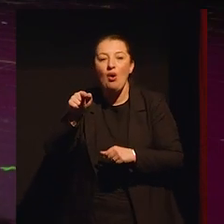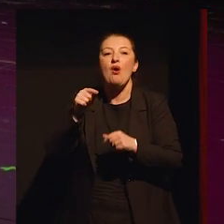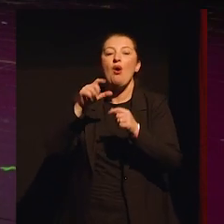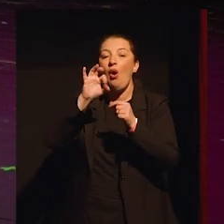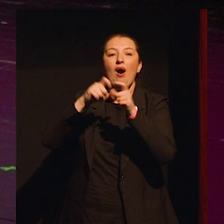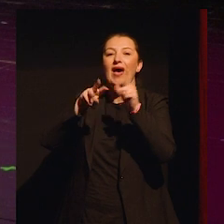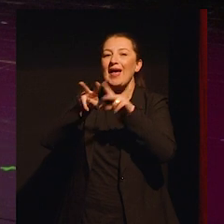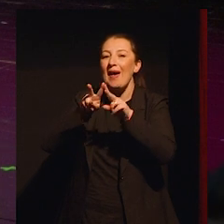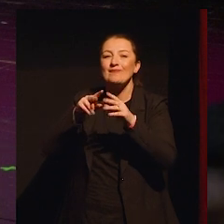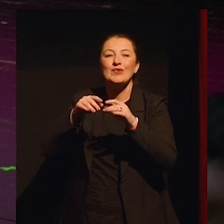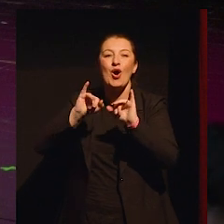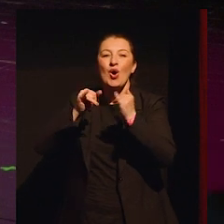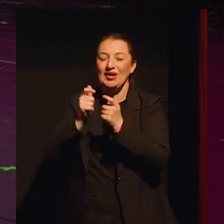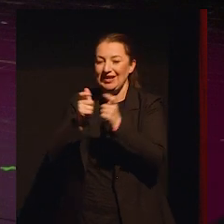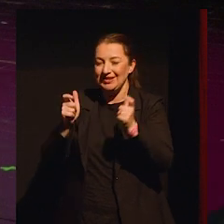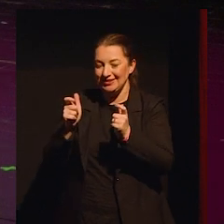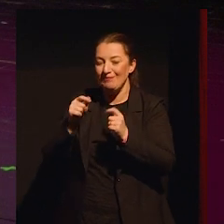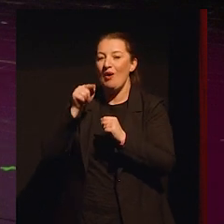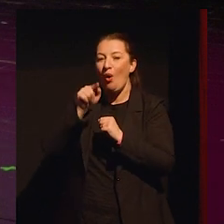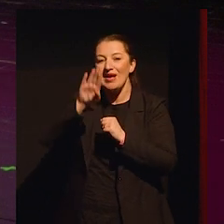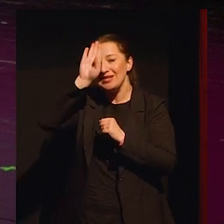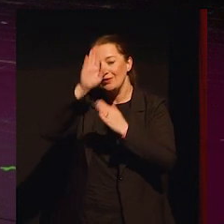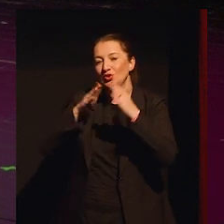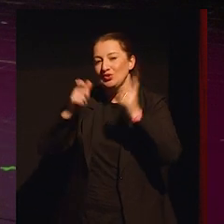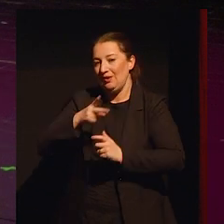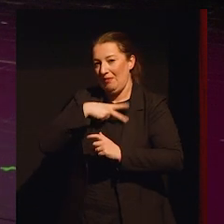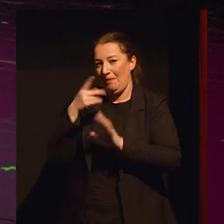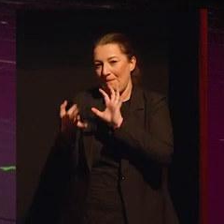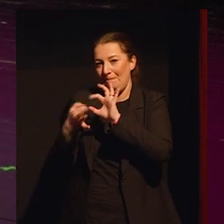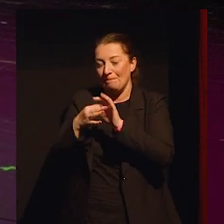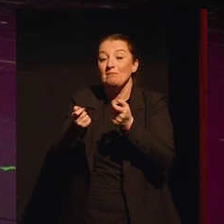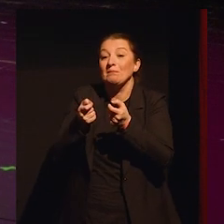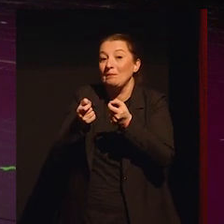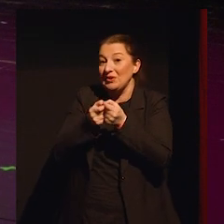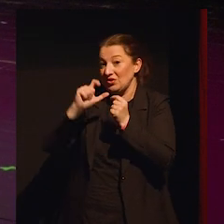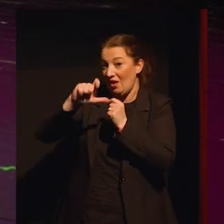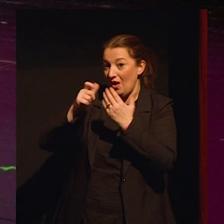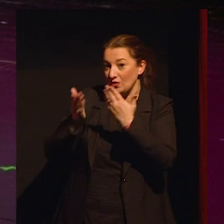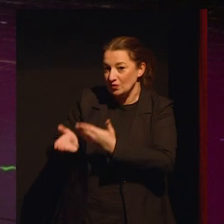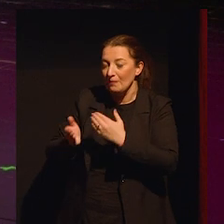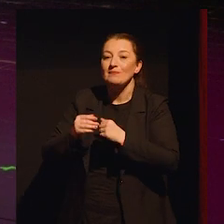last week with OGEM (Istanbul Municipality’s Game Development Center) and British Council,